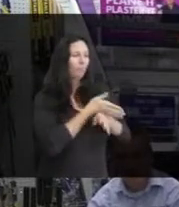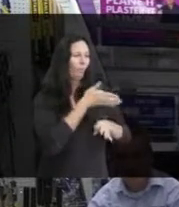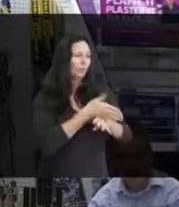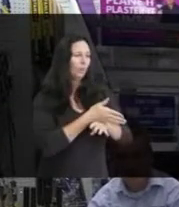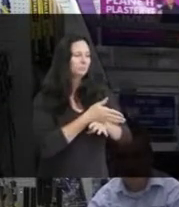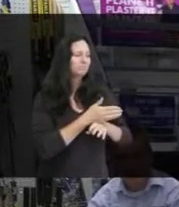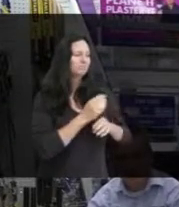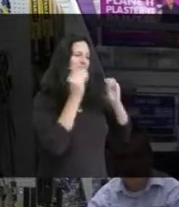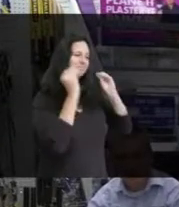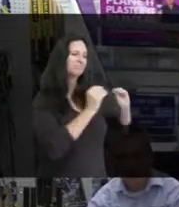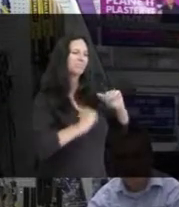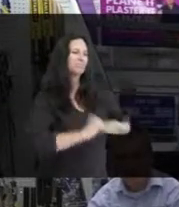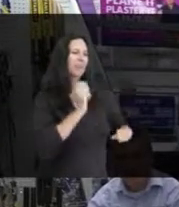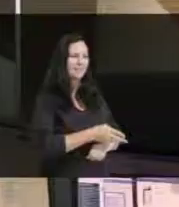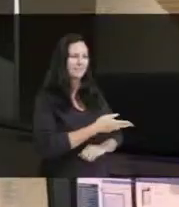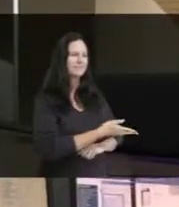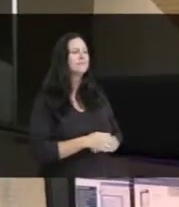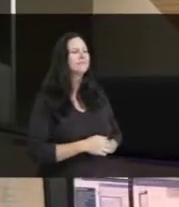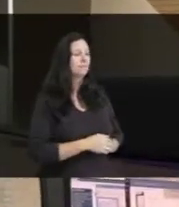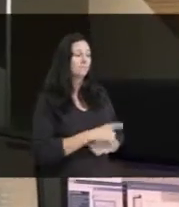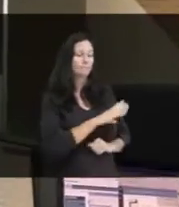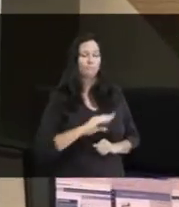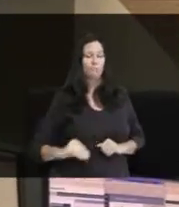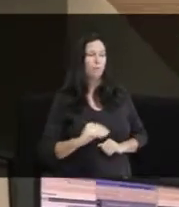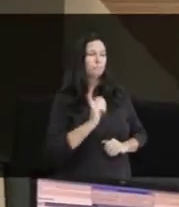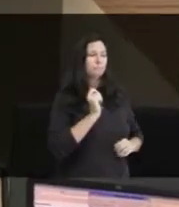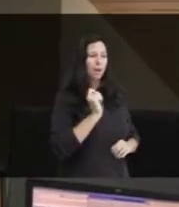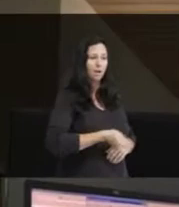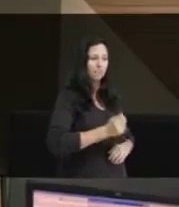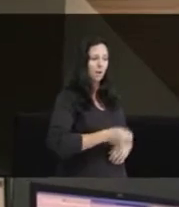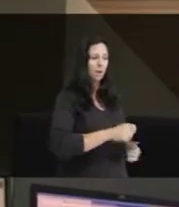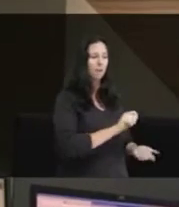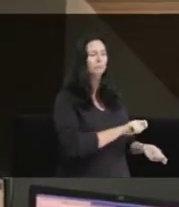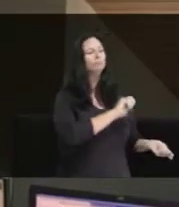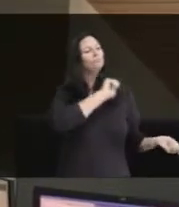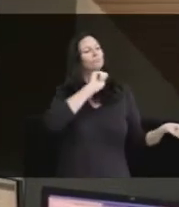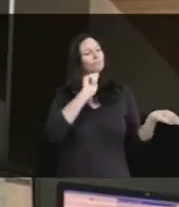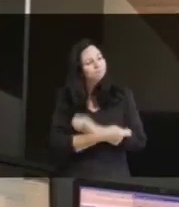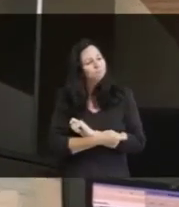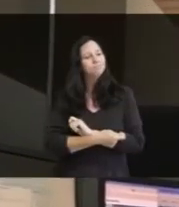I've just got to deal with it. Jake's employers retrained him.